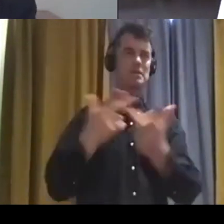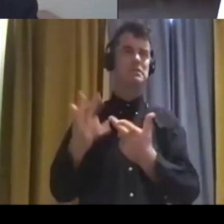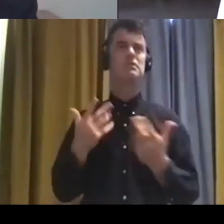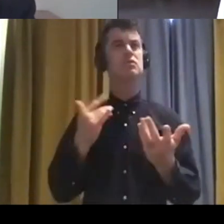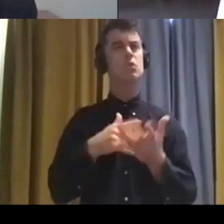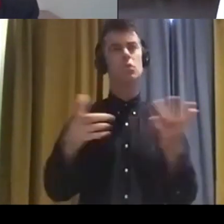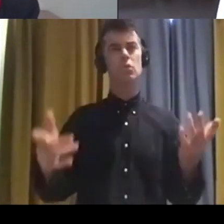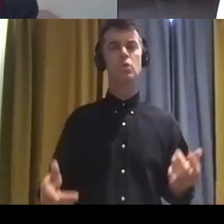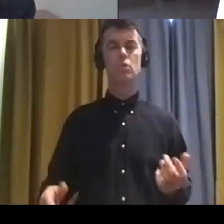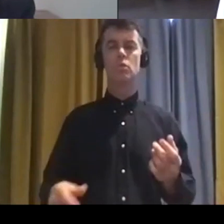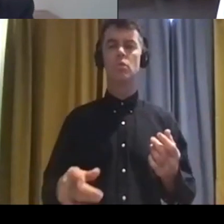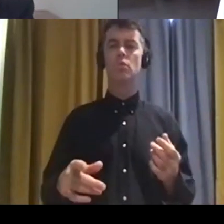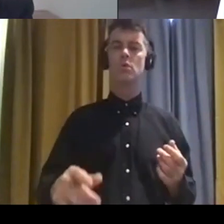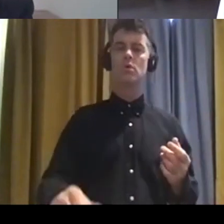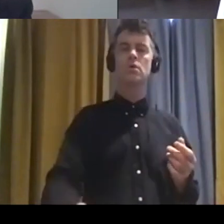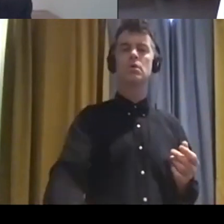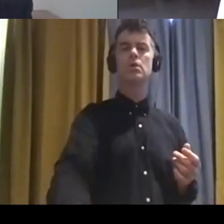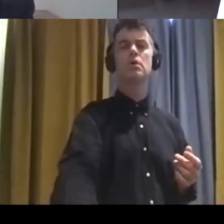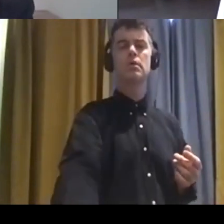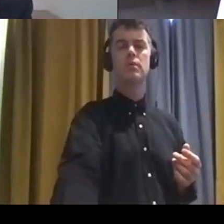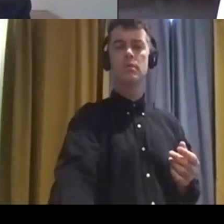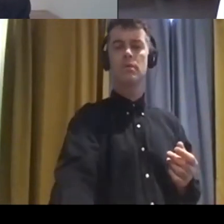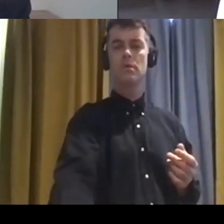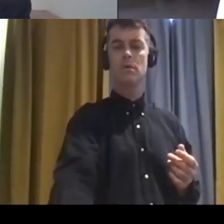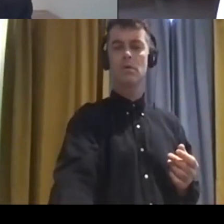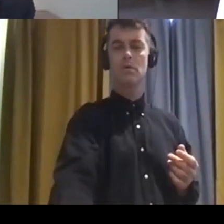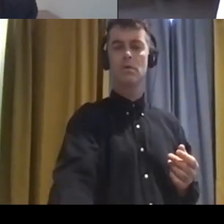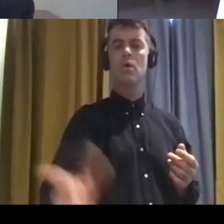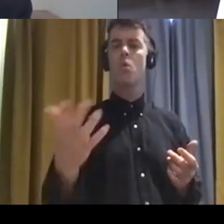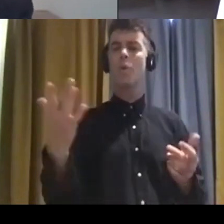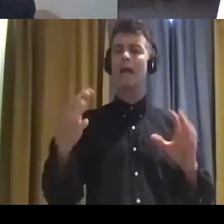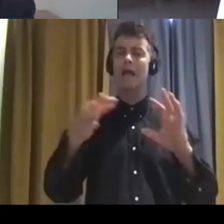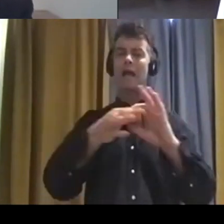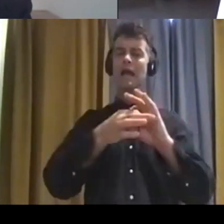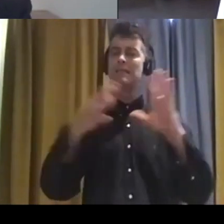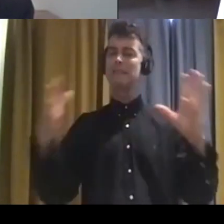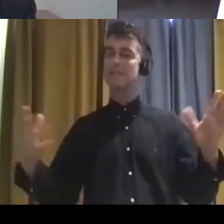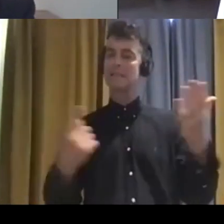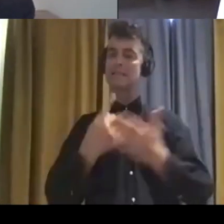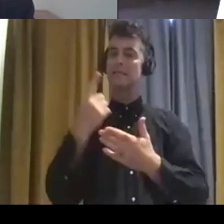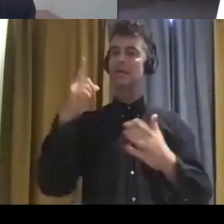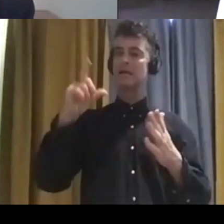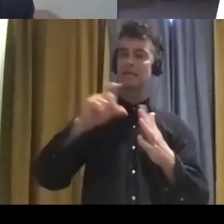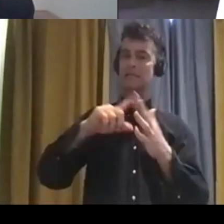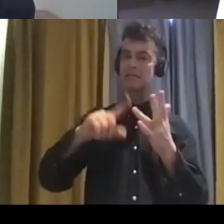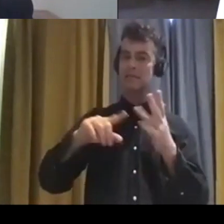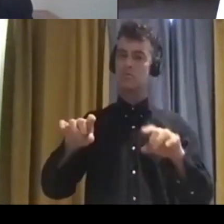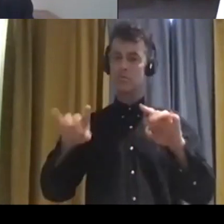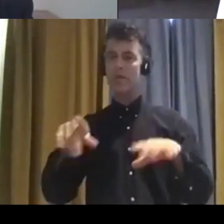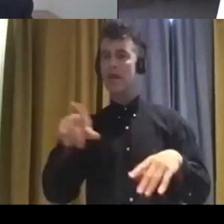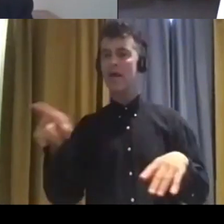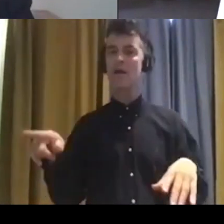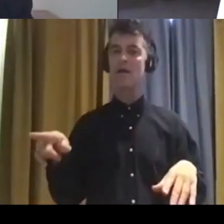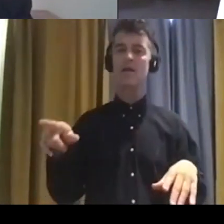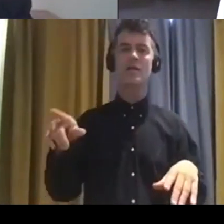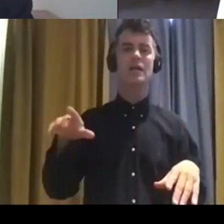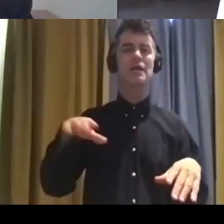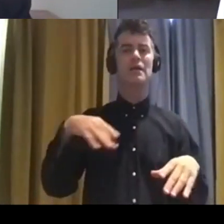So where the disconnect comes is CEOs look at disabilities they say didn't we go to that